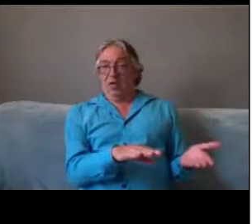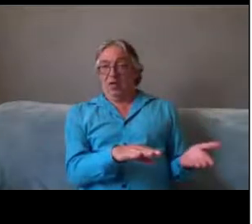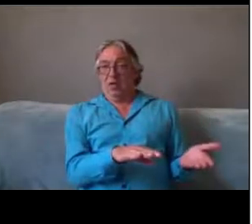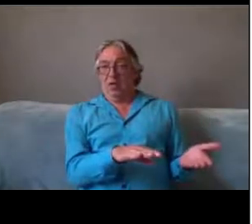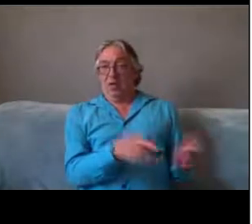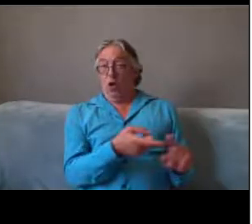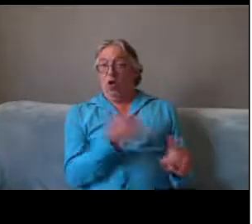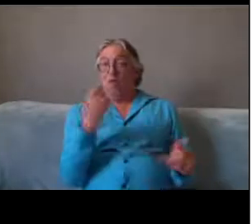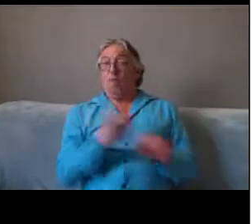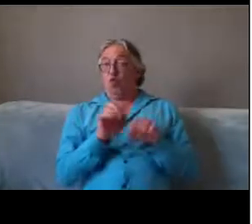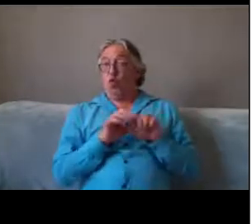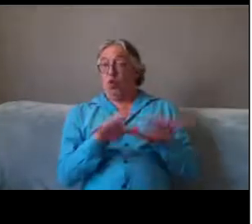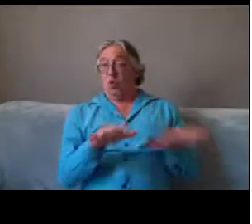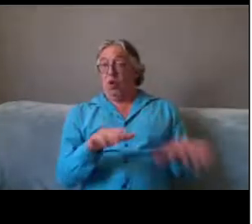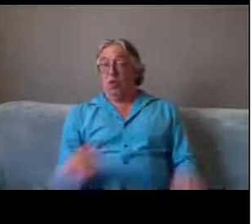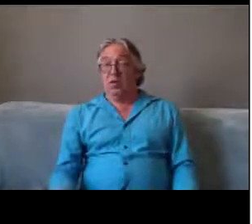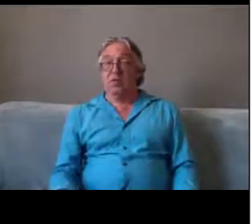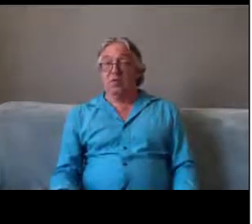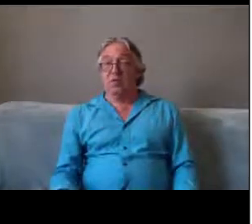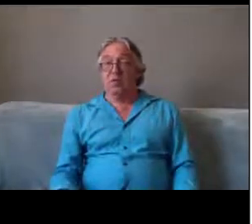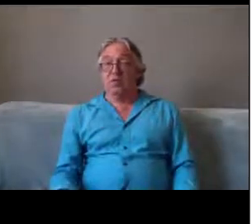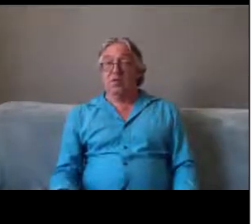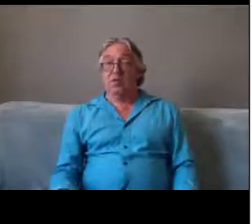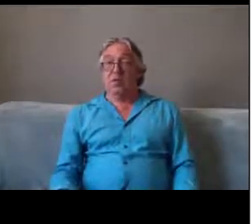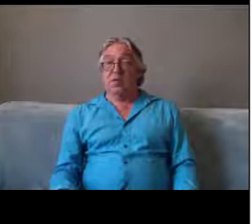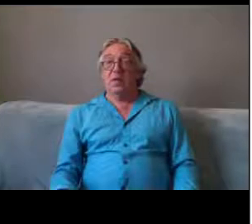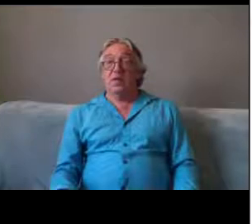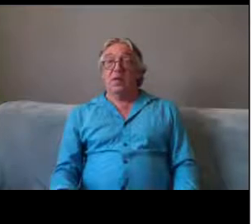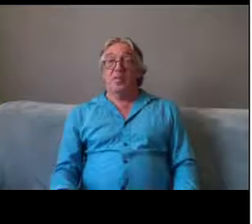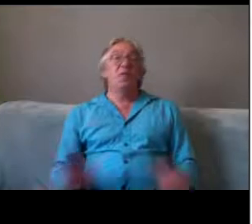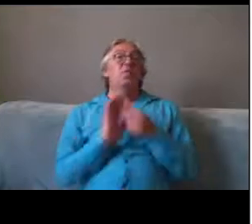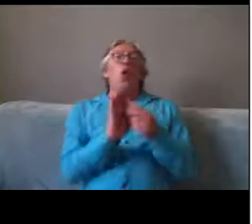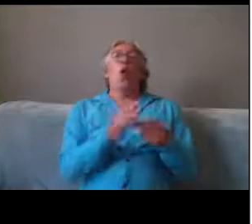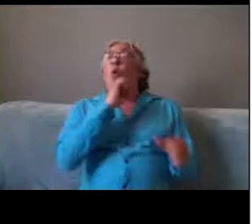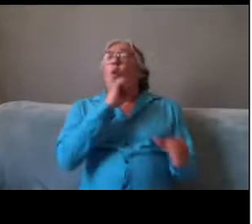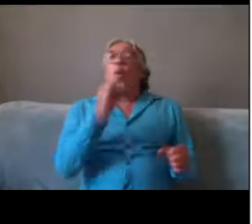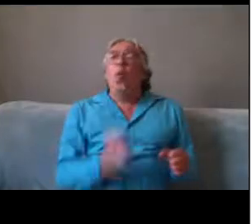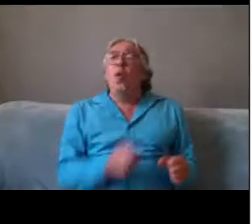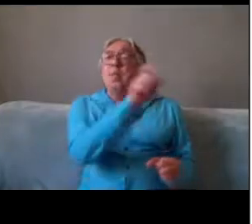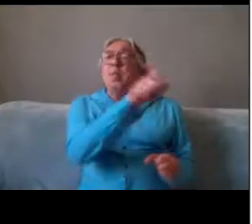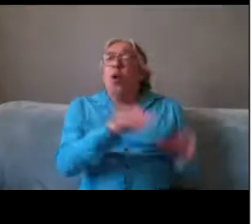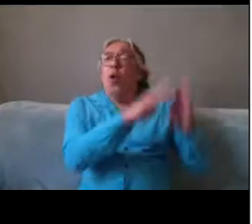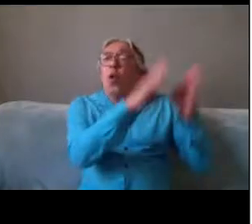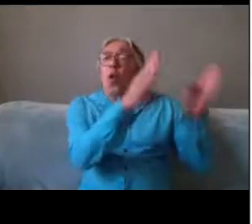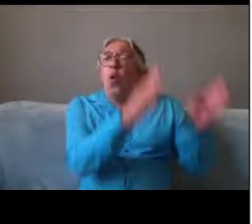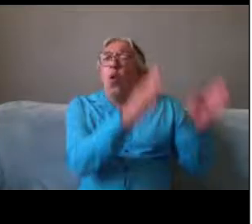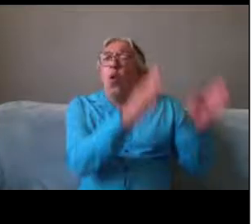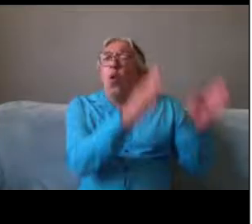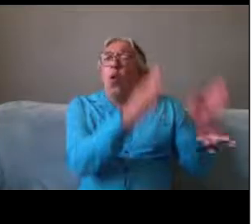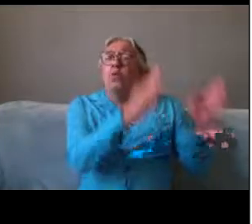or scale up good practices in one programme into the other, etc.